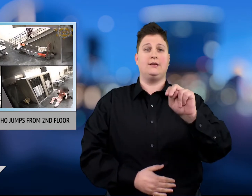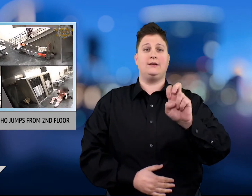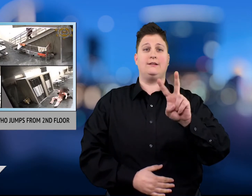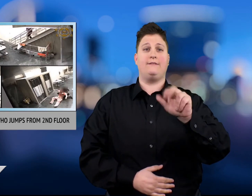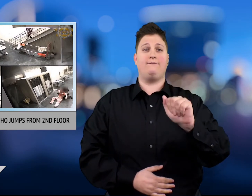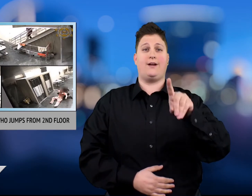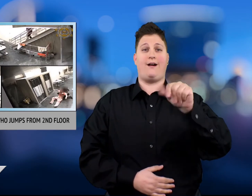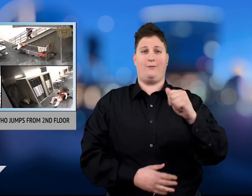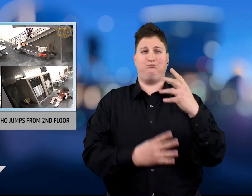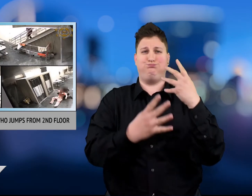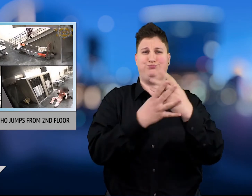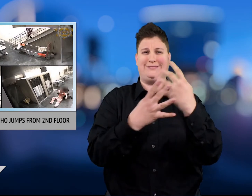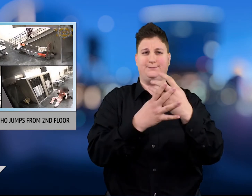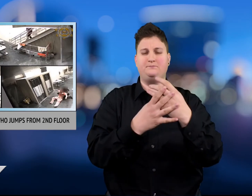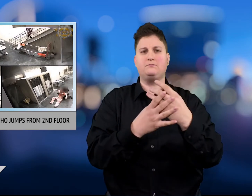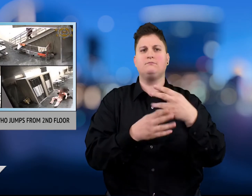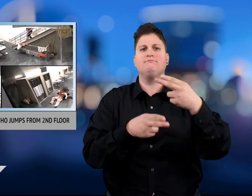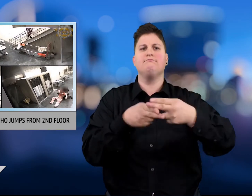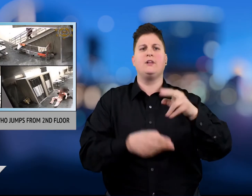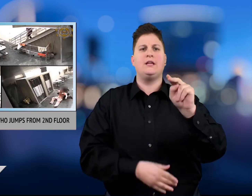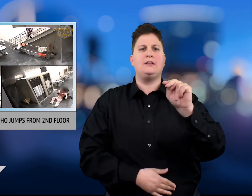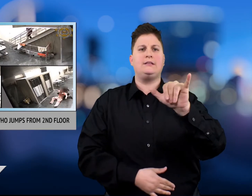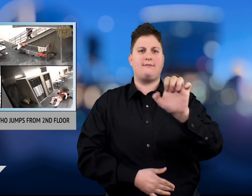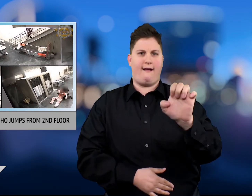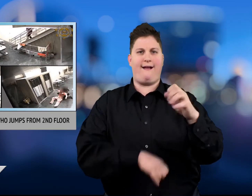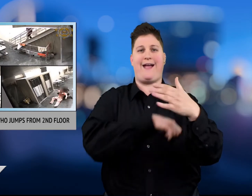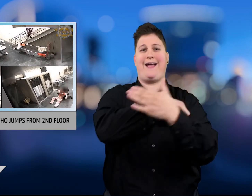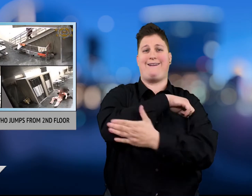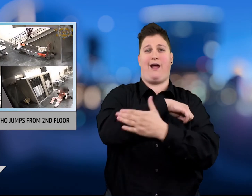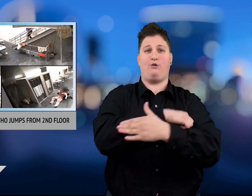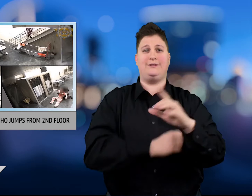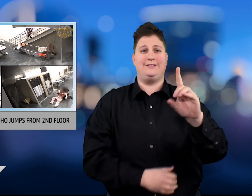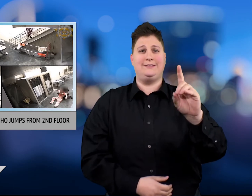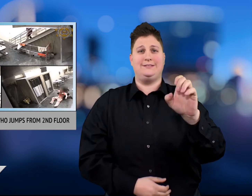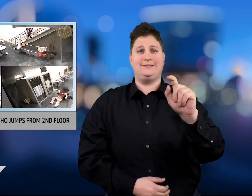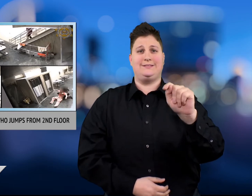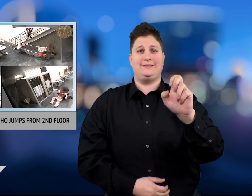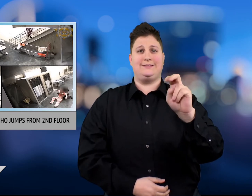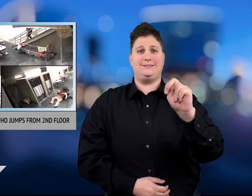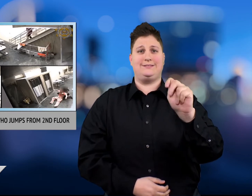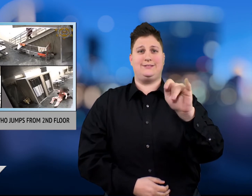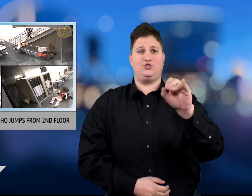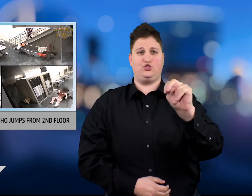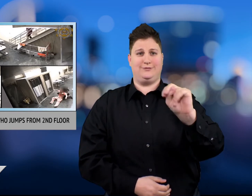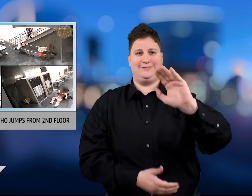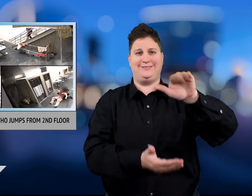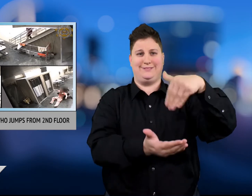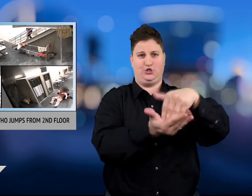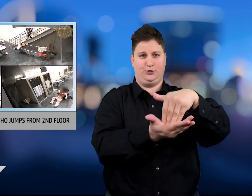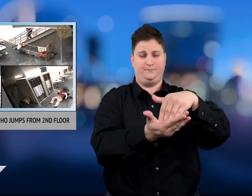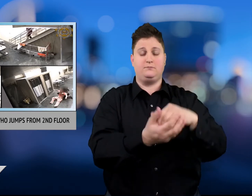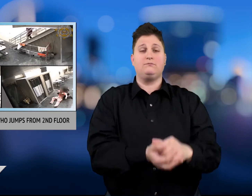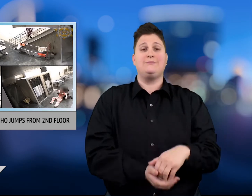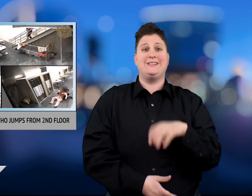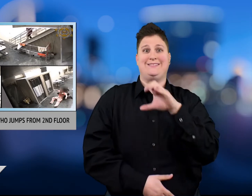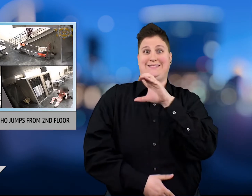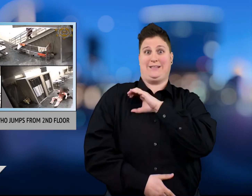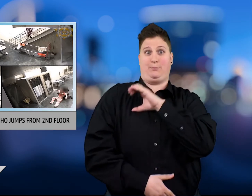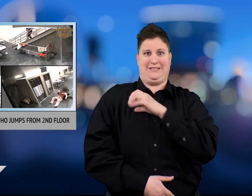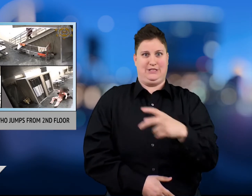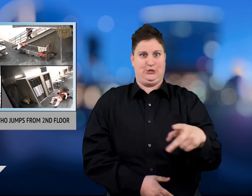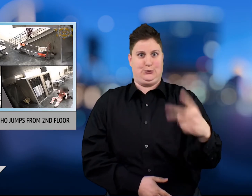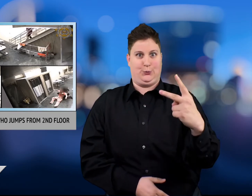Deputies at a Nye County Detention Center in Nevada are being credited